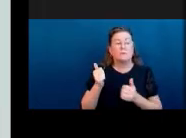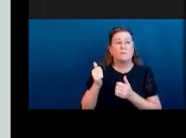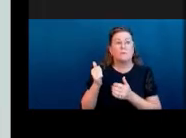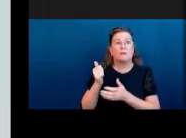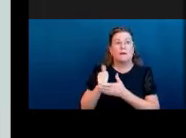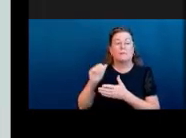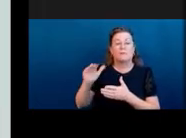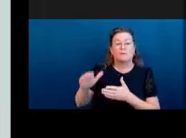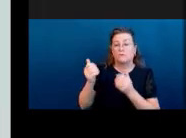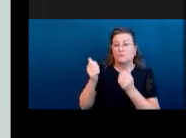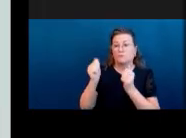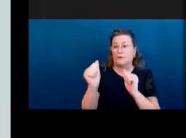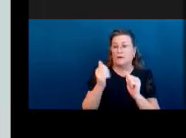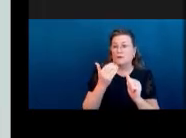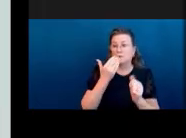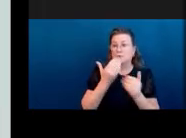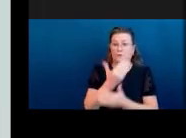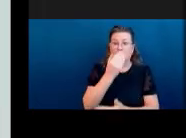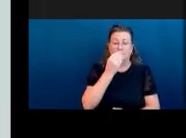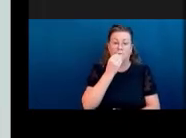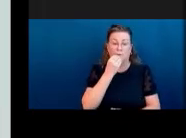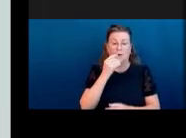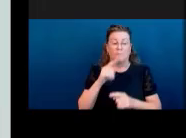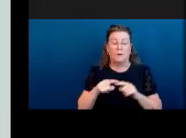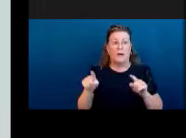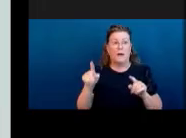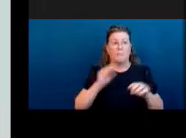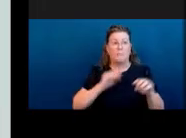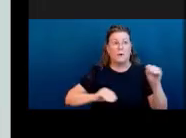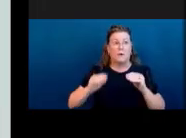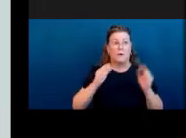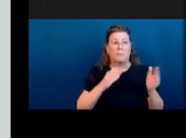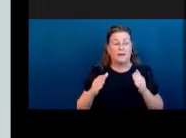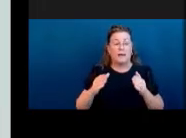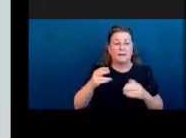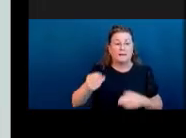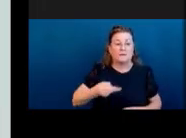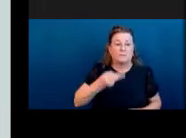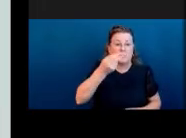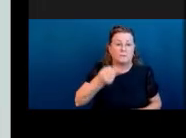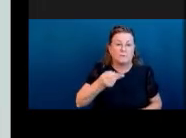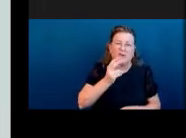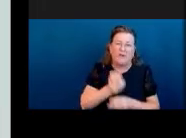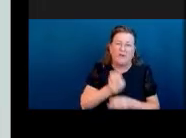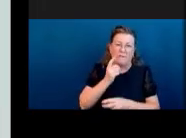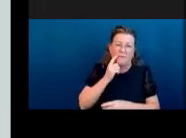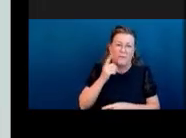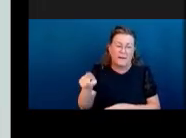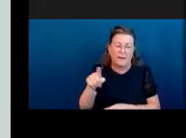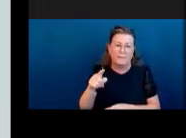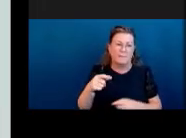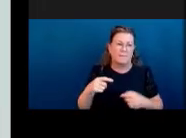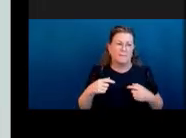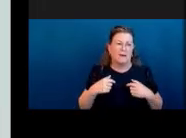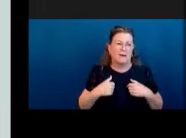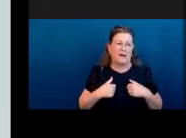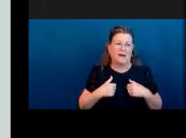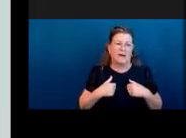try a new food, but motor planning of spoon feeding is hard for them. I'm probably not going to make them use the spoon